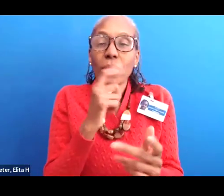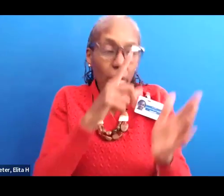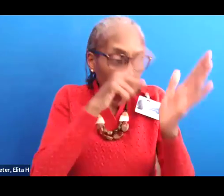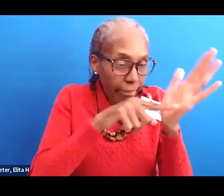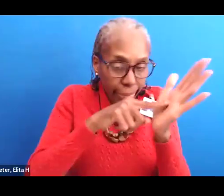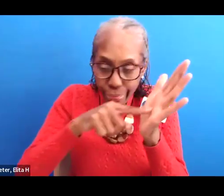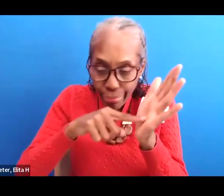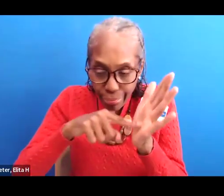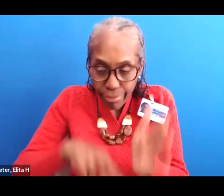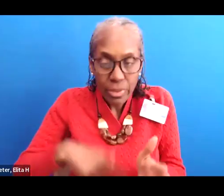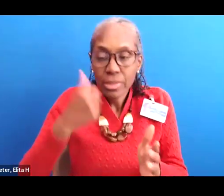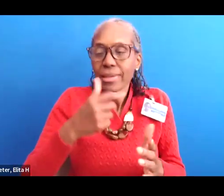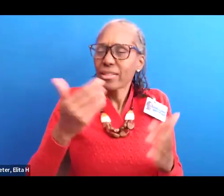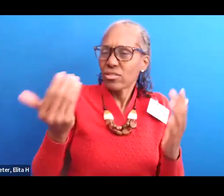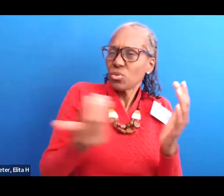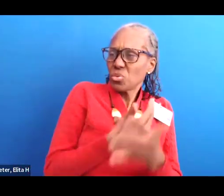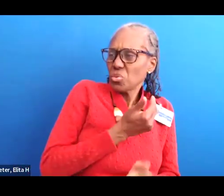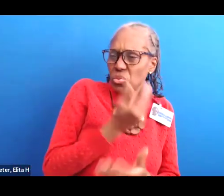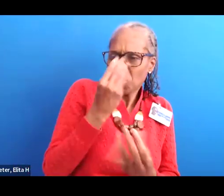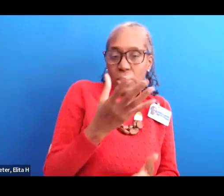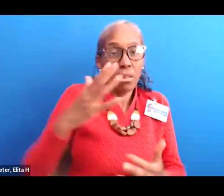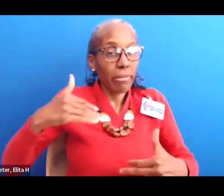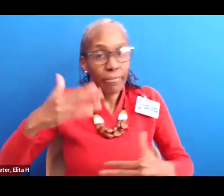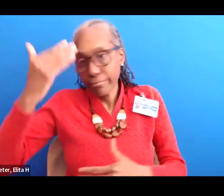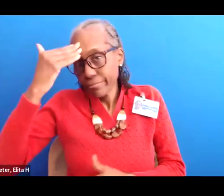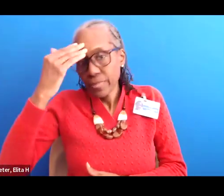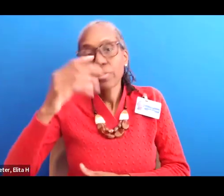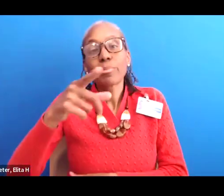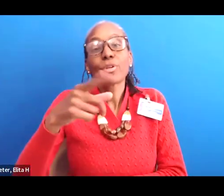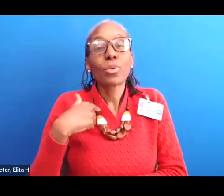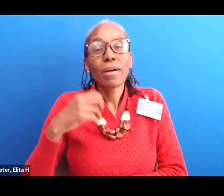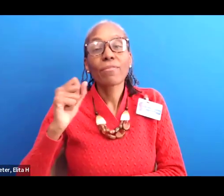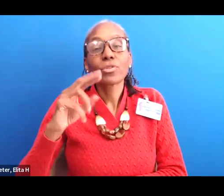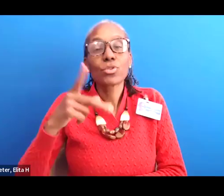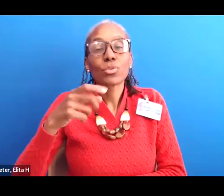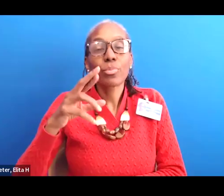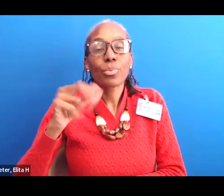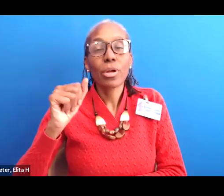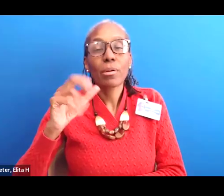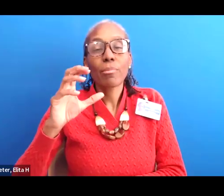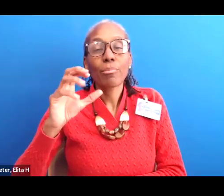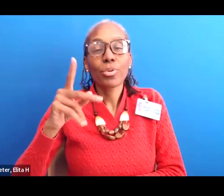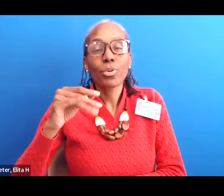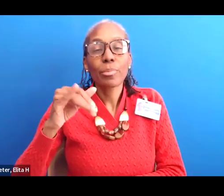really don't know that kind of information, but if you have a suprapubic catheter, and that's the question, what's recommended?